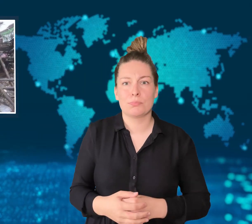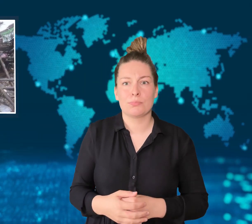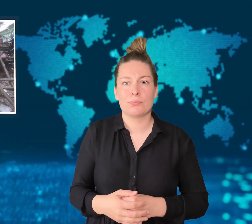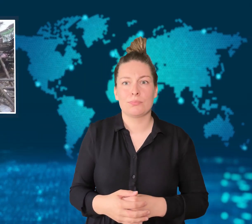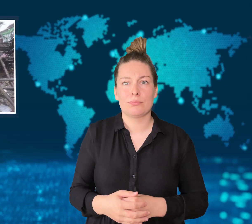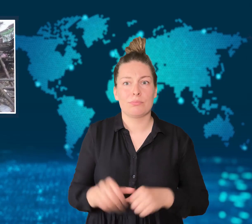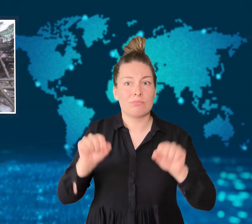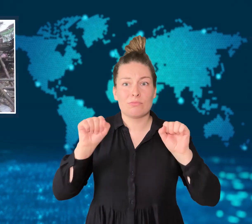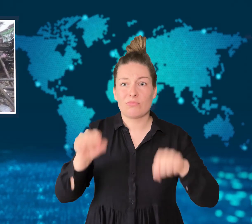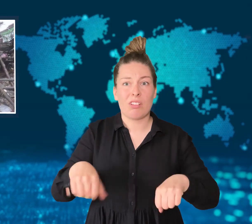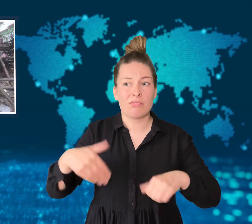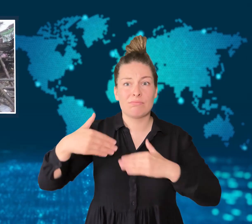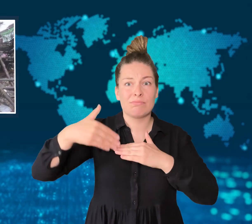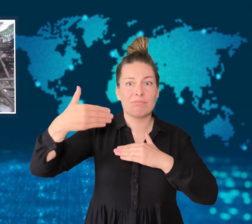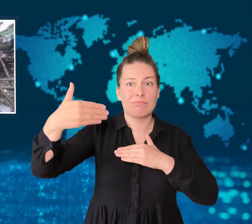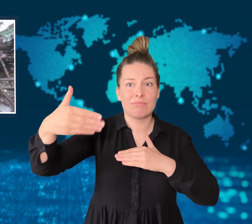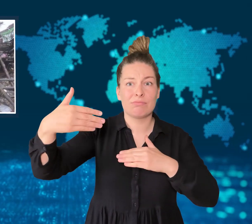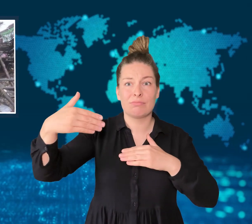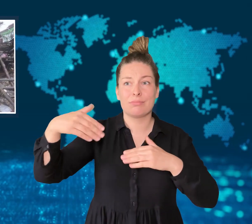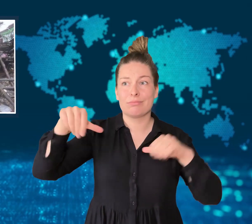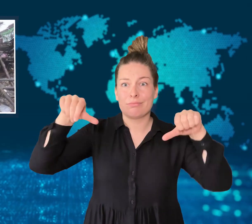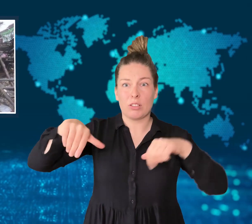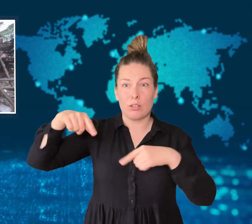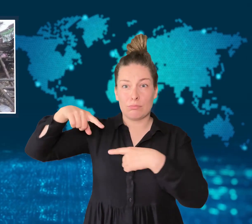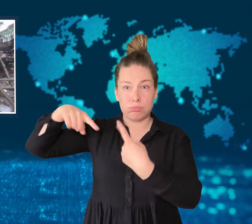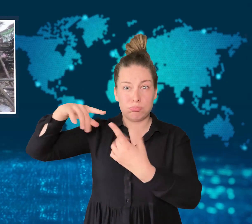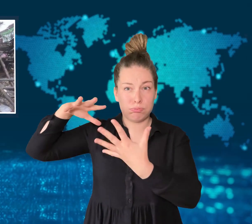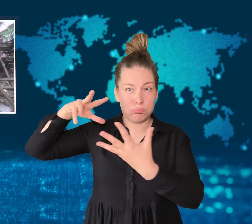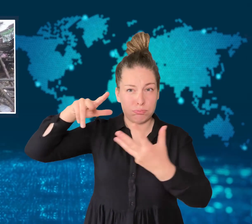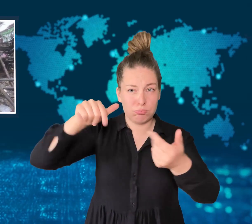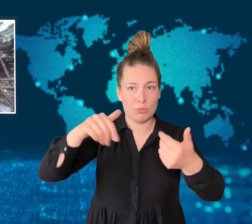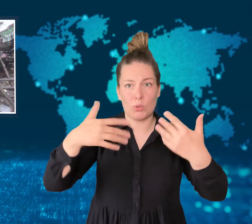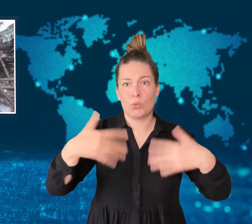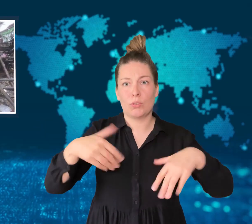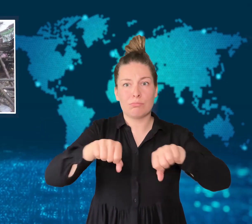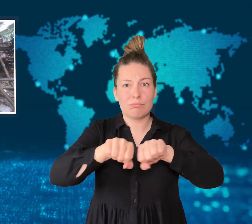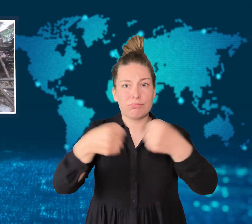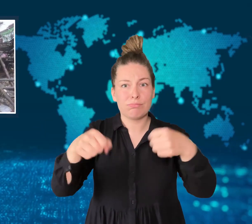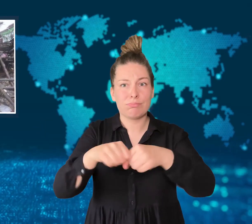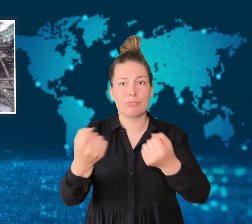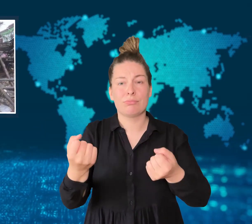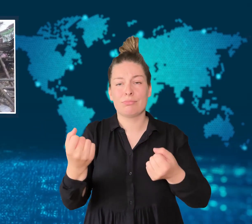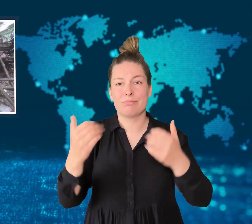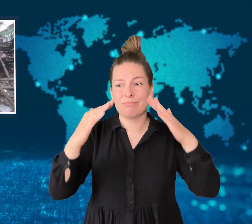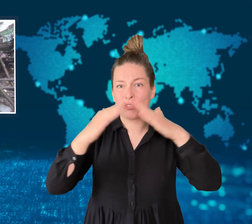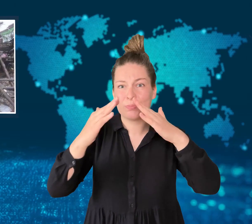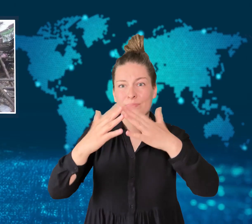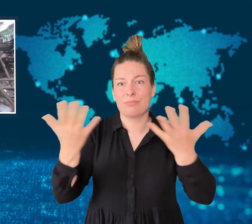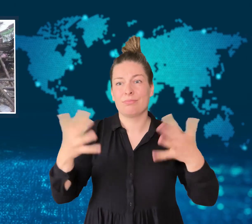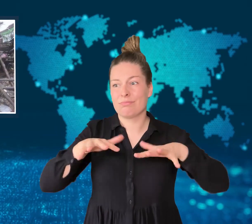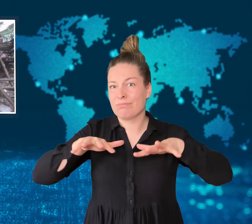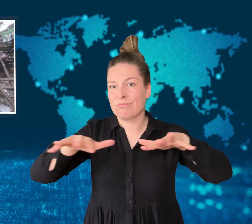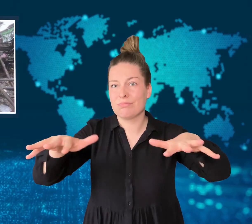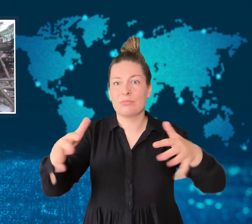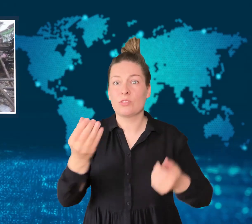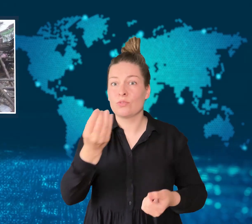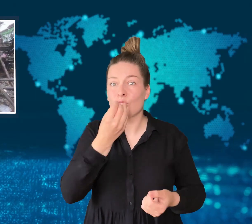the UN warned of a "nightmare scenario" as property, crops,